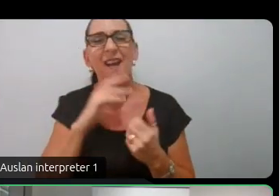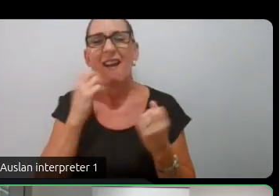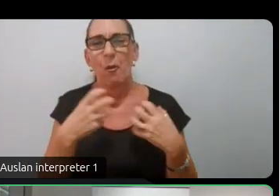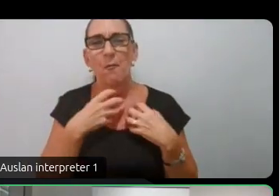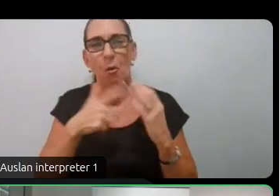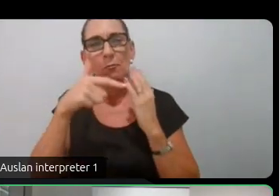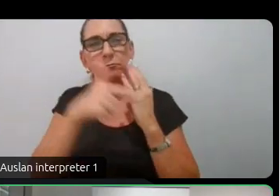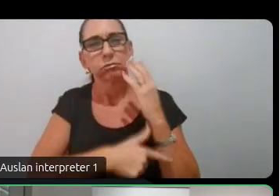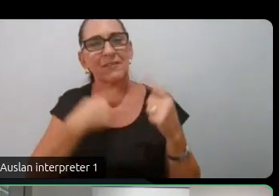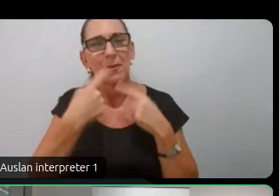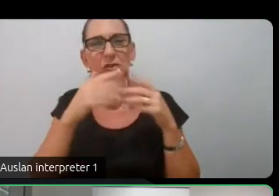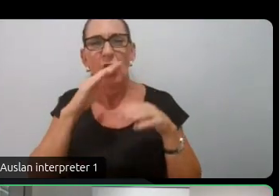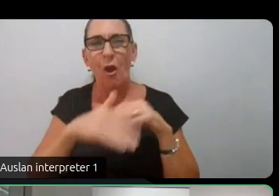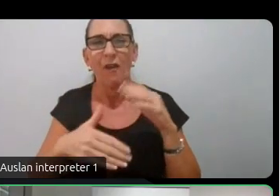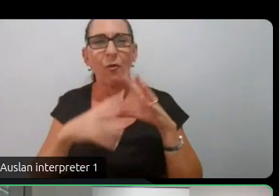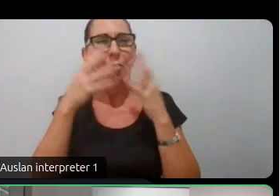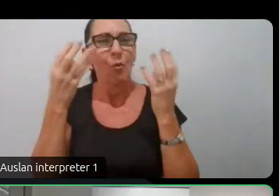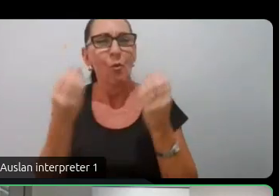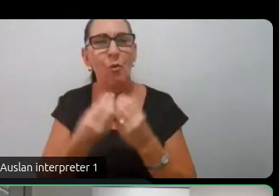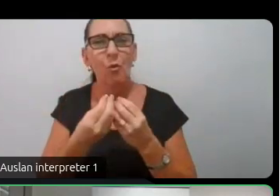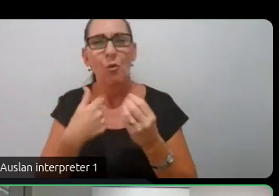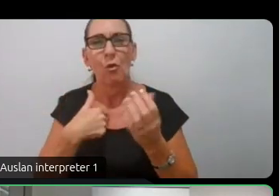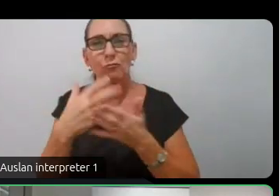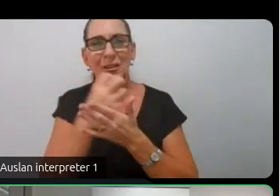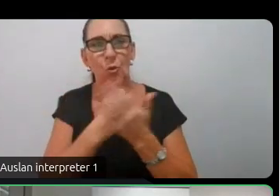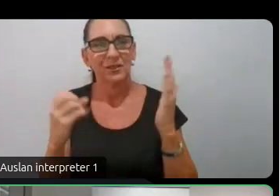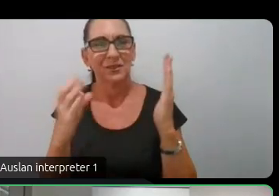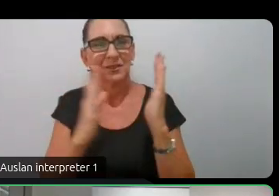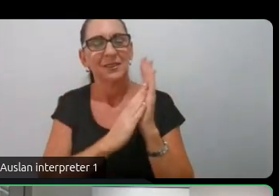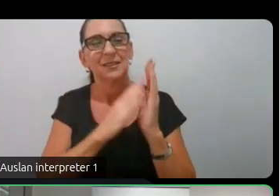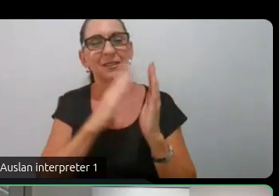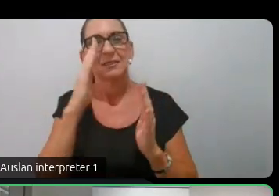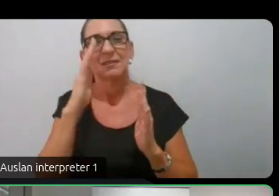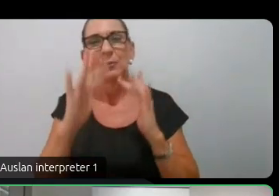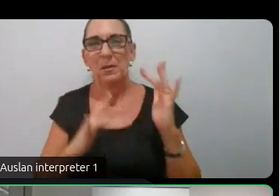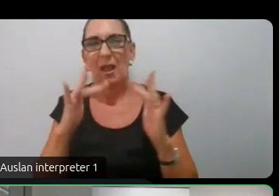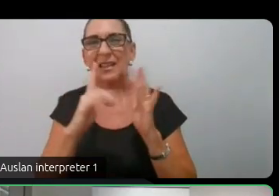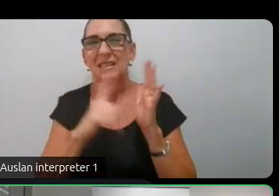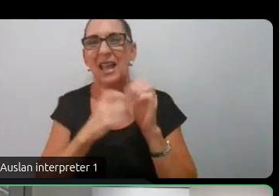legal education resources that we have at Legal Aid on our Legal Aid Queensland website. If you